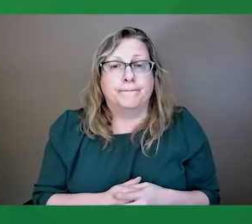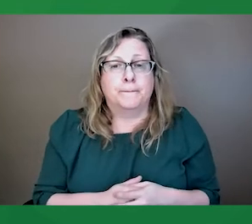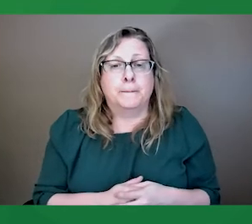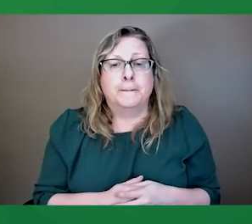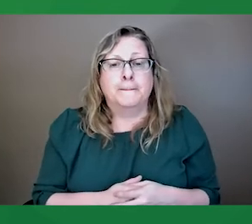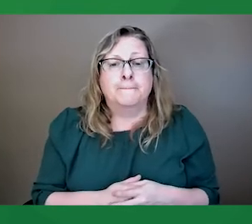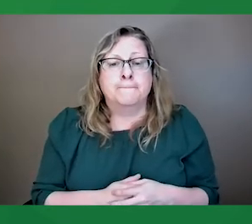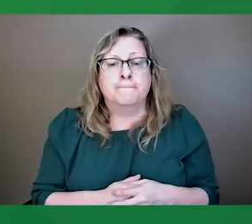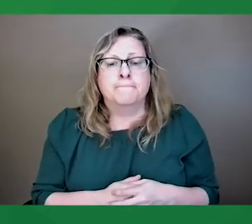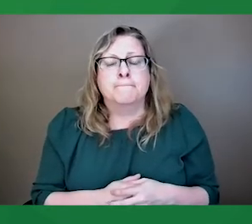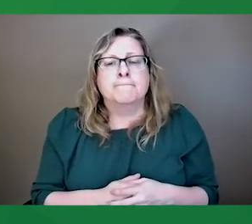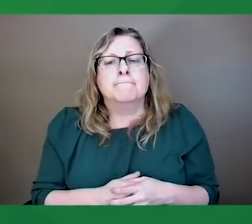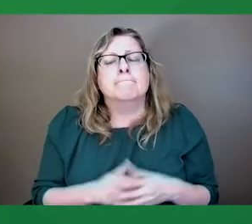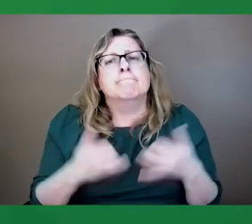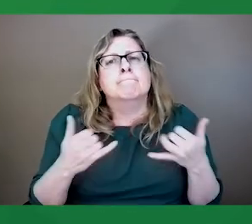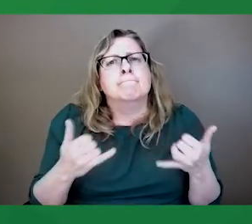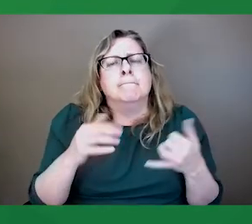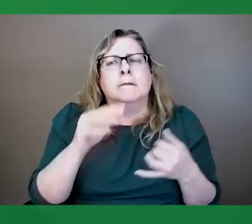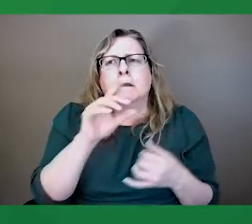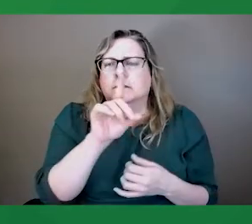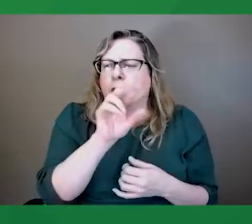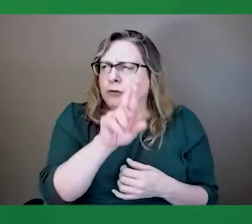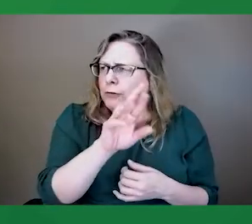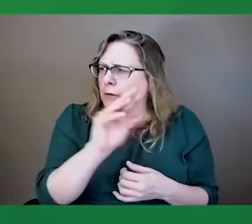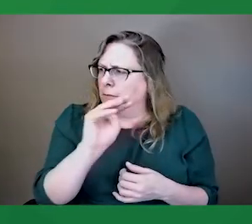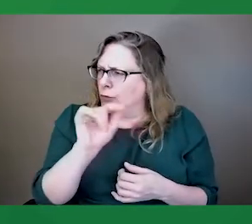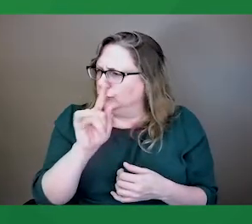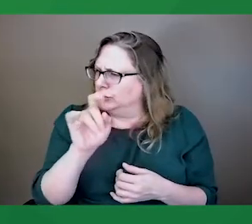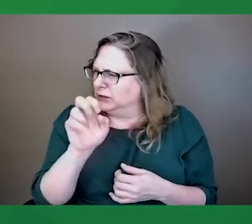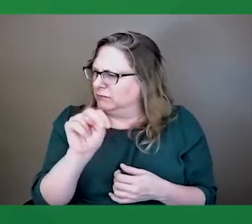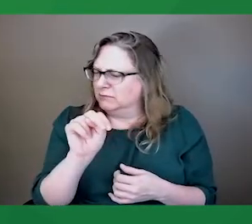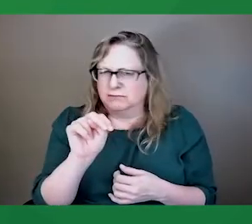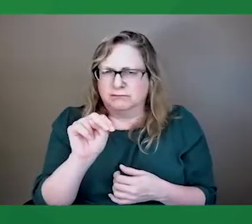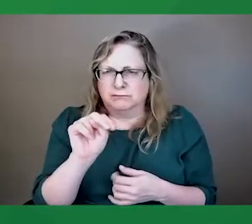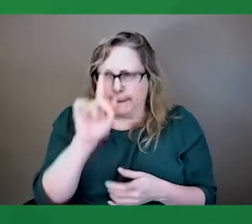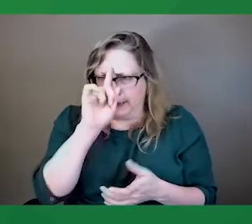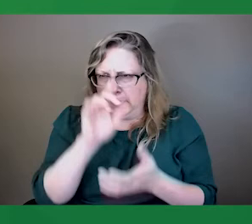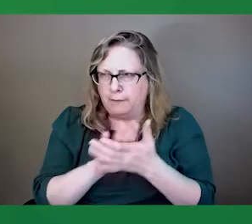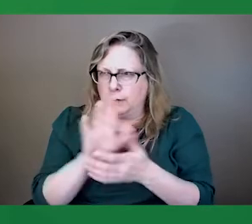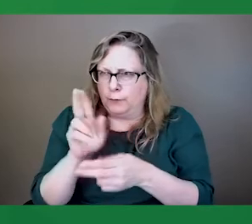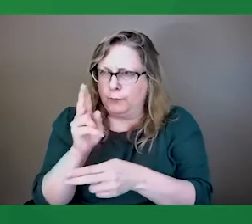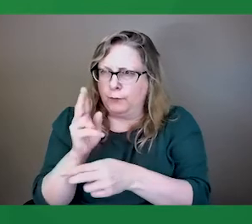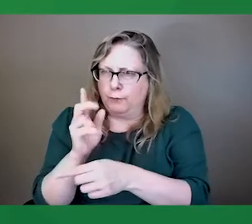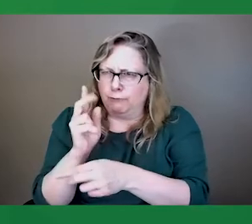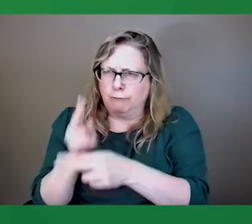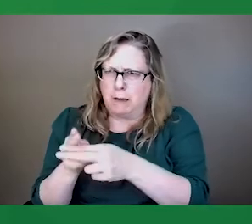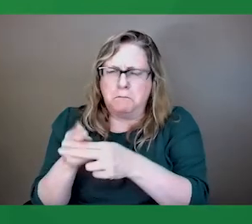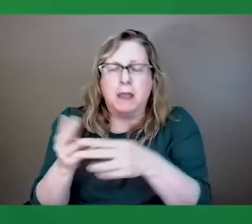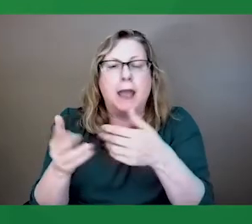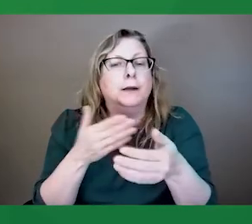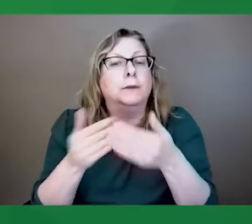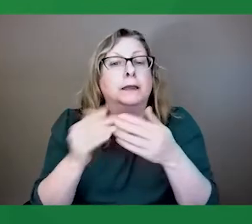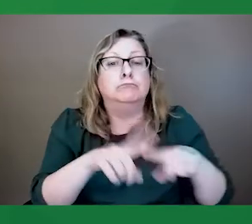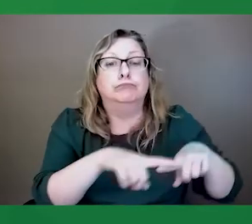Now, as Dr. Motion, I believe his name was said, let's put a pin in this topic and come back to it.